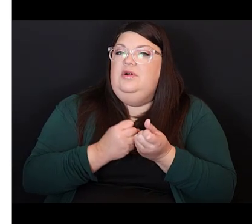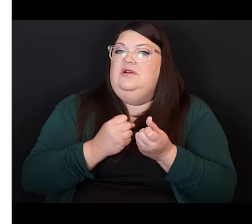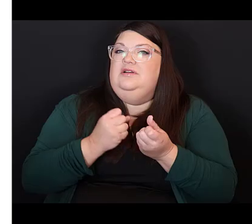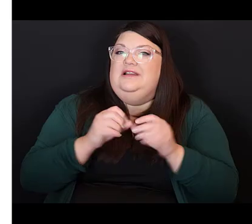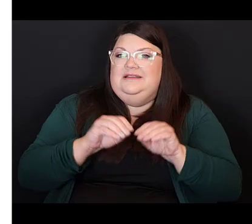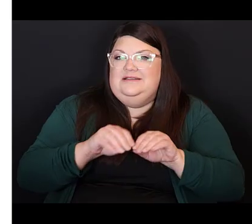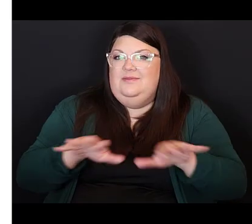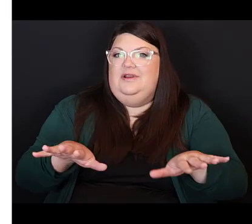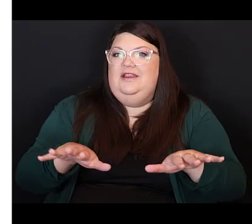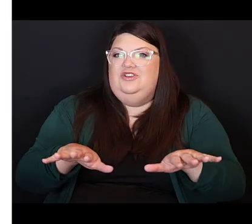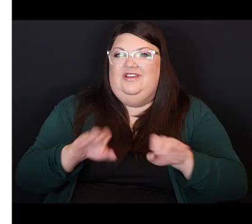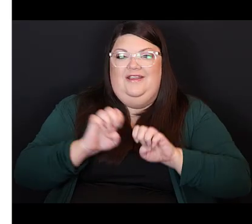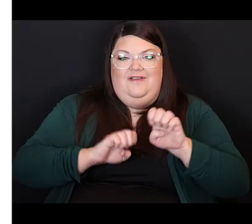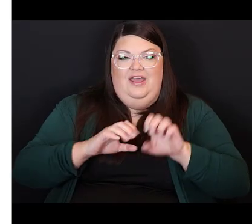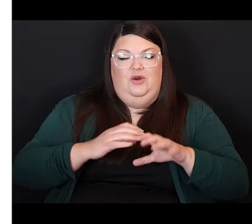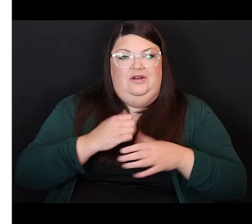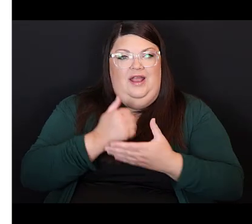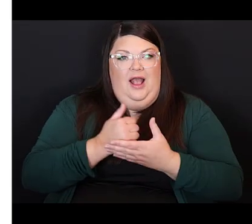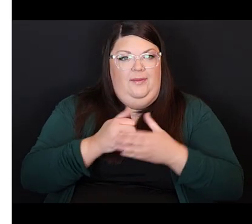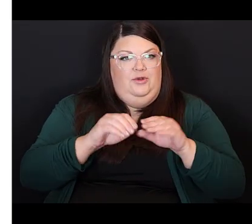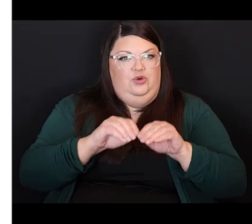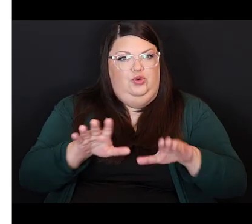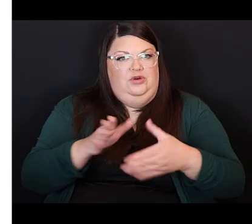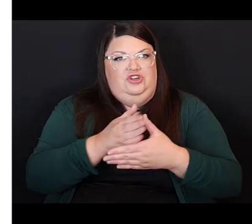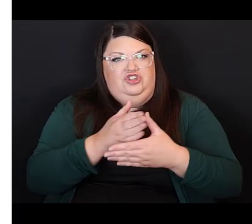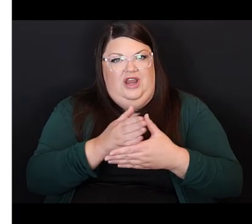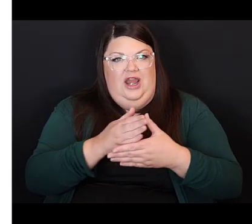share the results of the evaluation broadly—through publications,